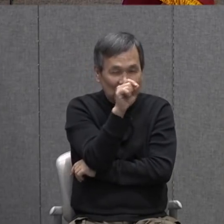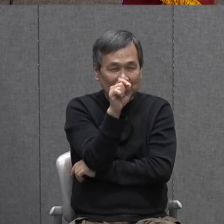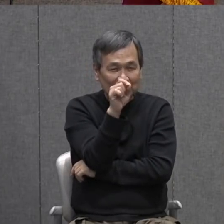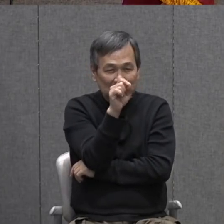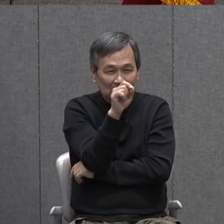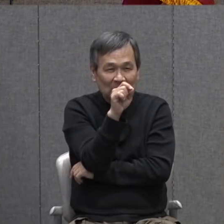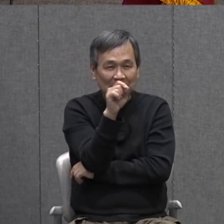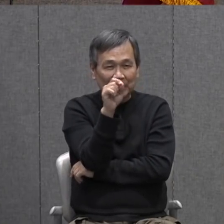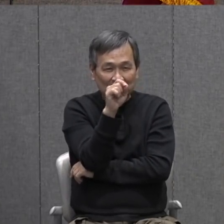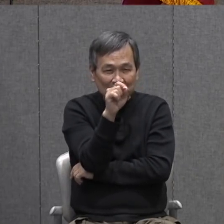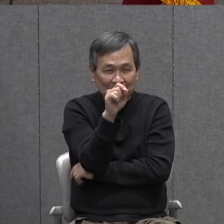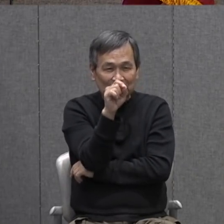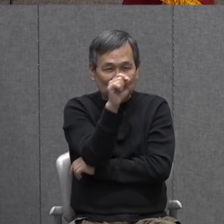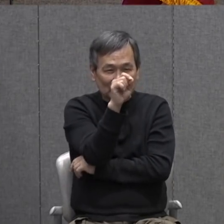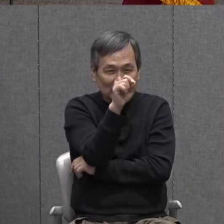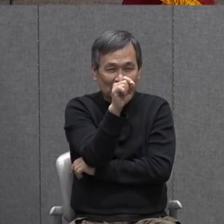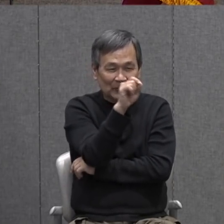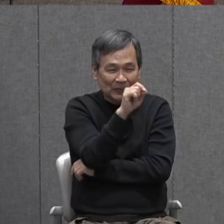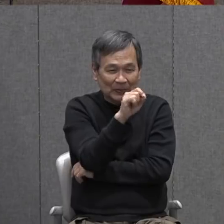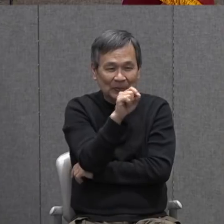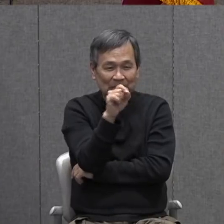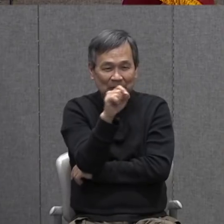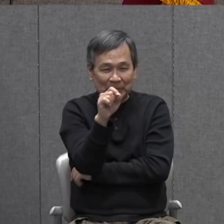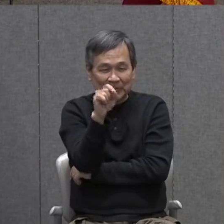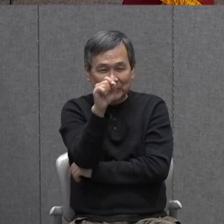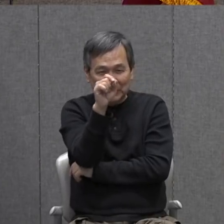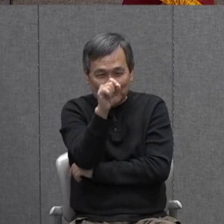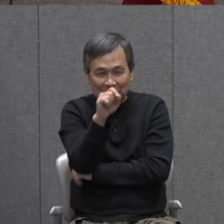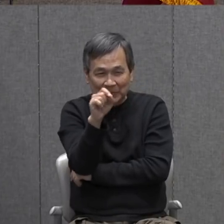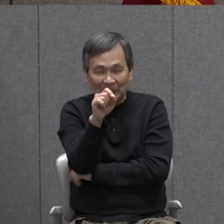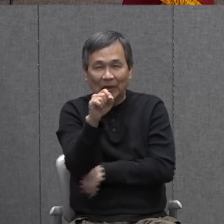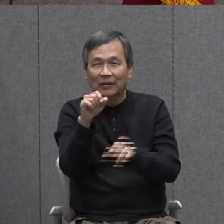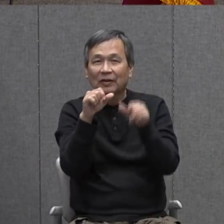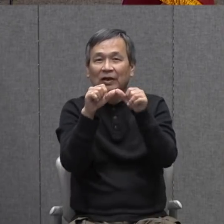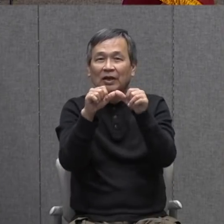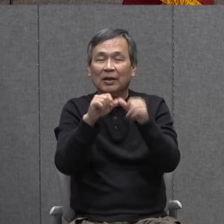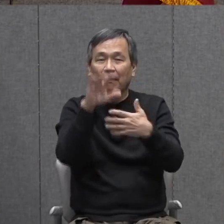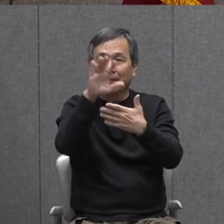feels really good for your brain and your hands